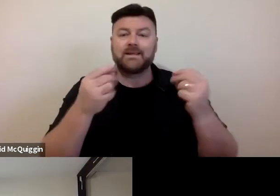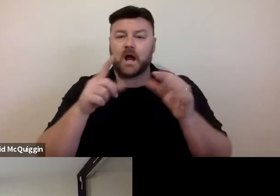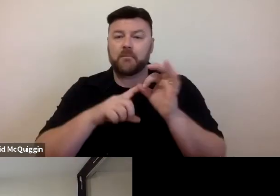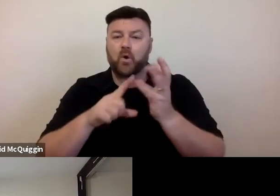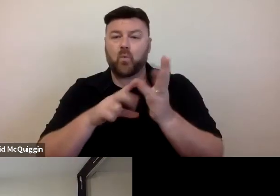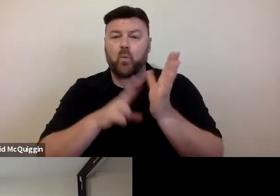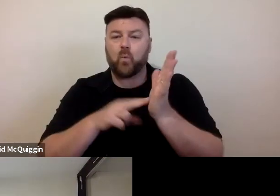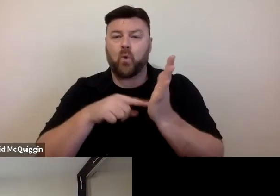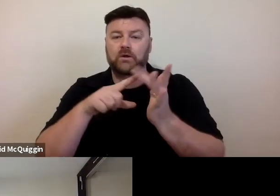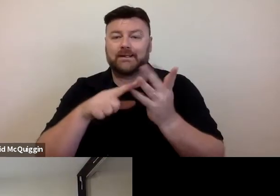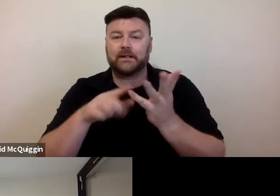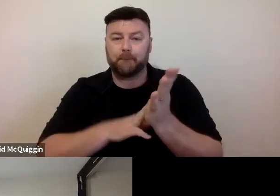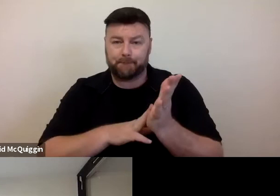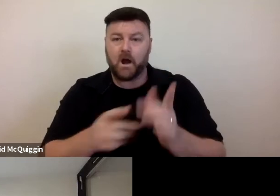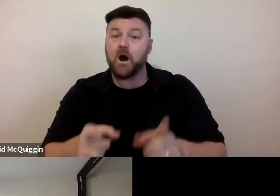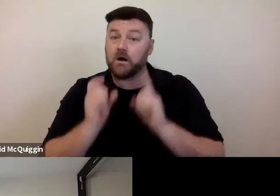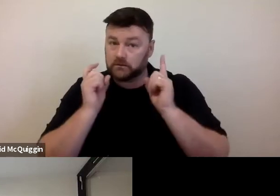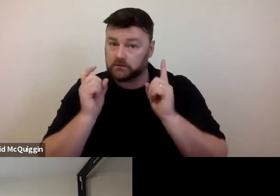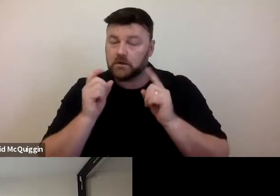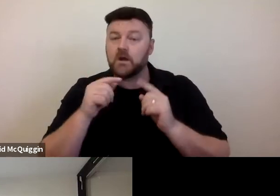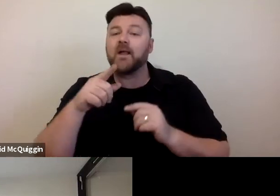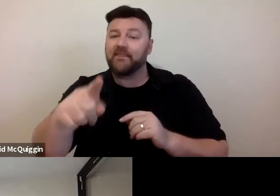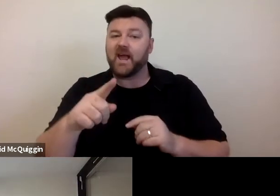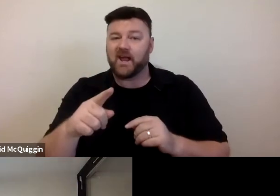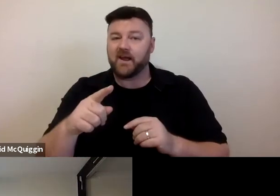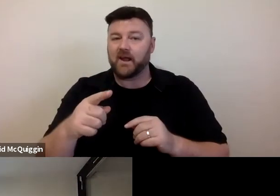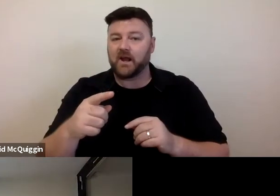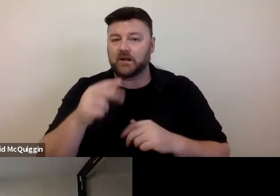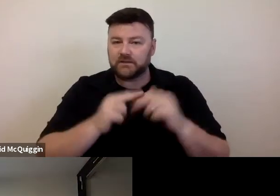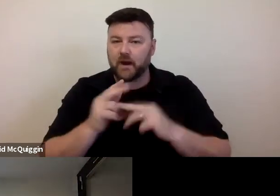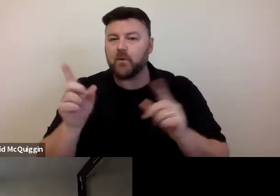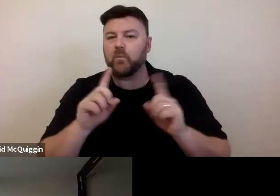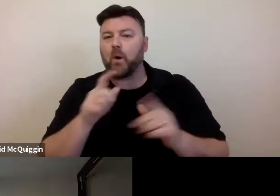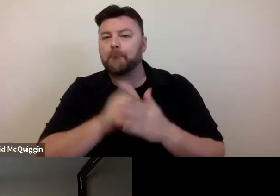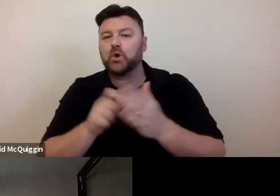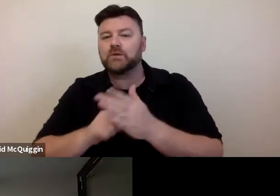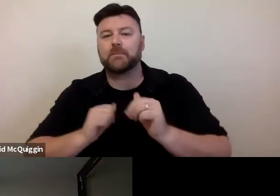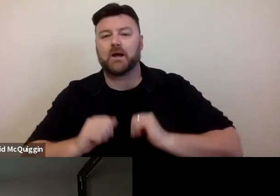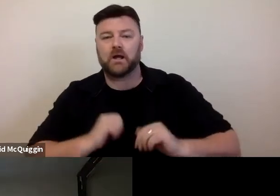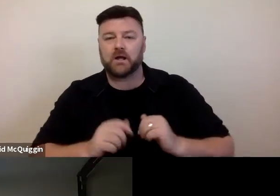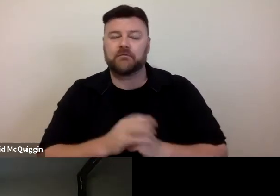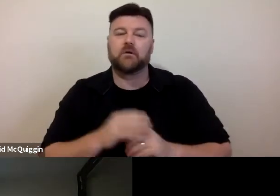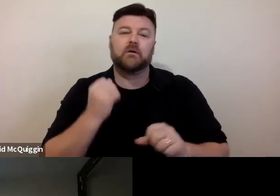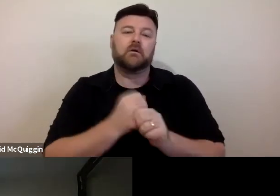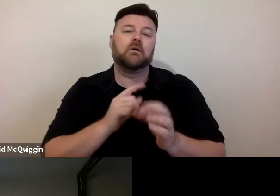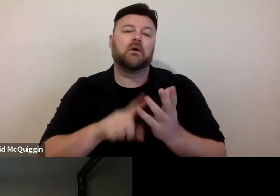developed with what their purchasing products are. Gartner, no it is not